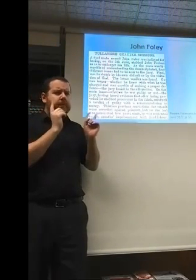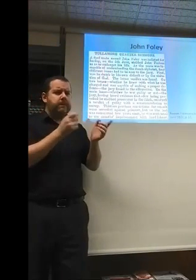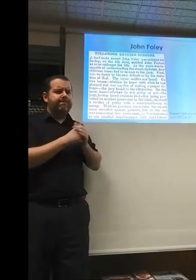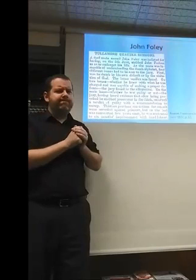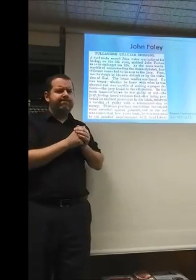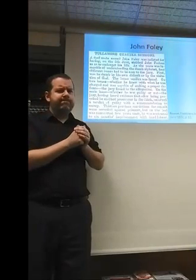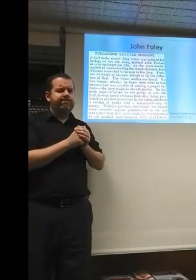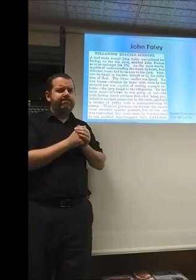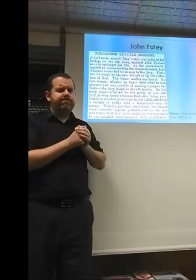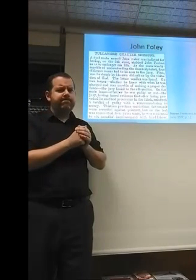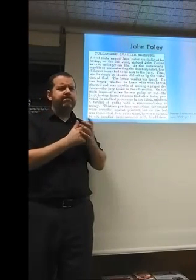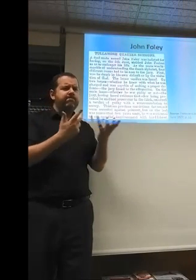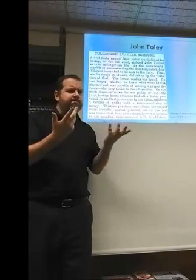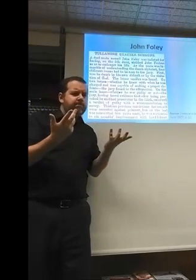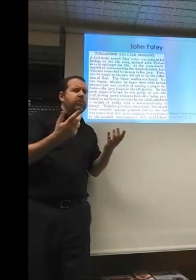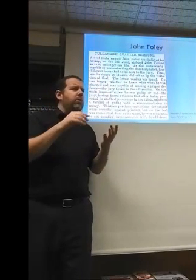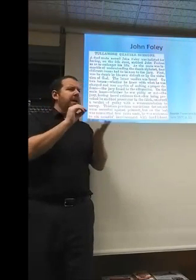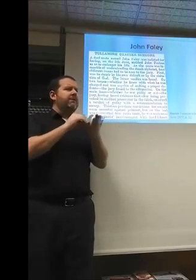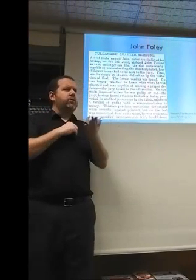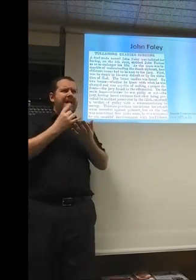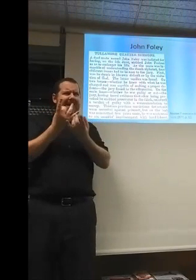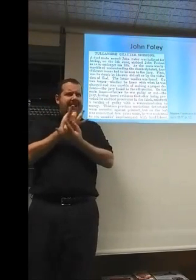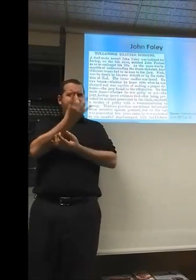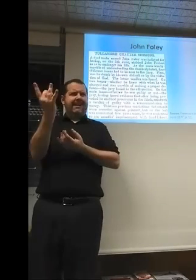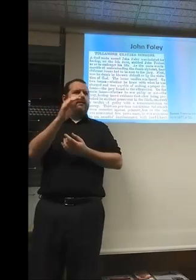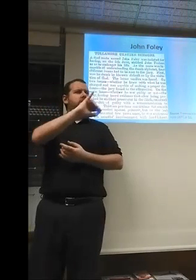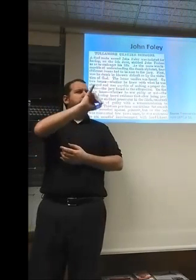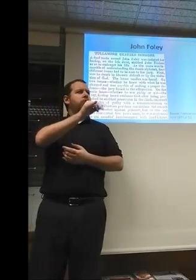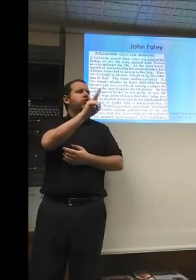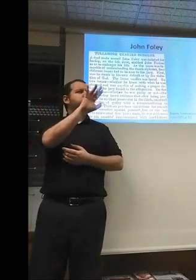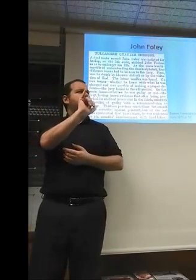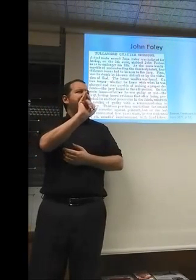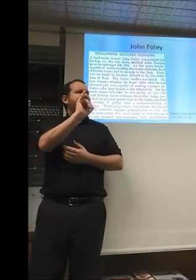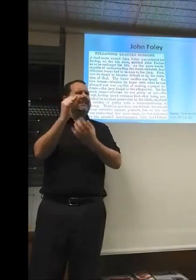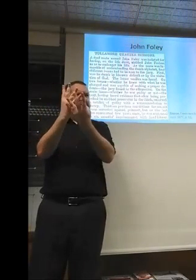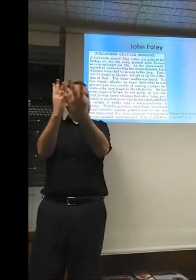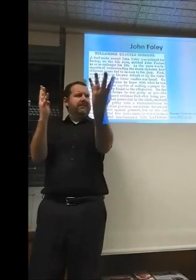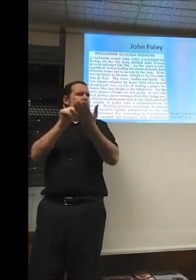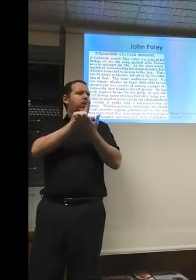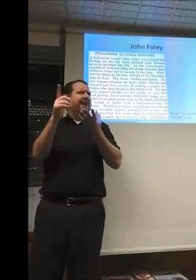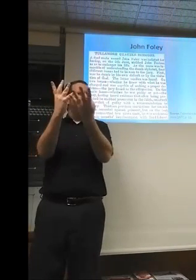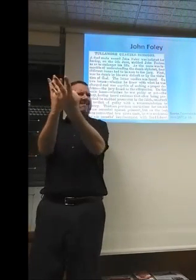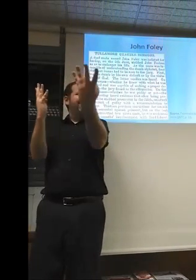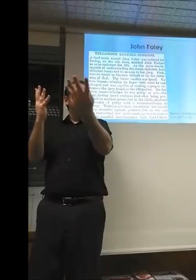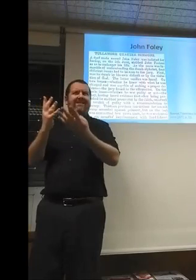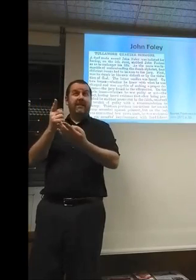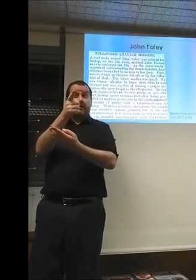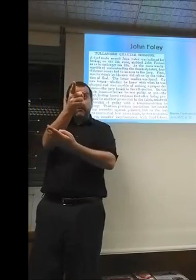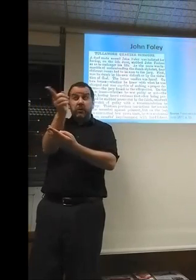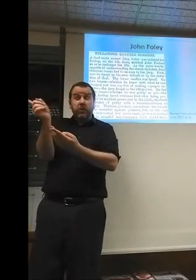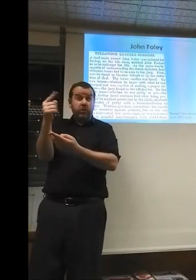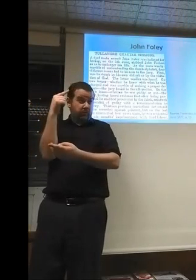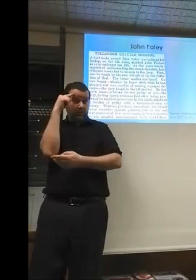But when you went to prison, then you were given food regularly.